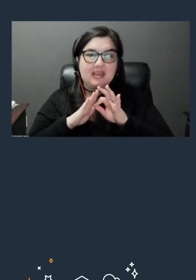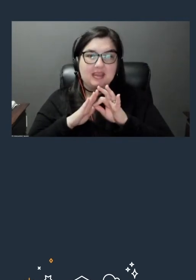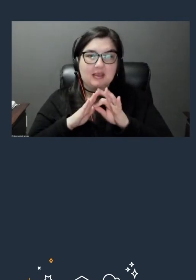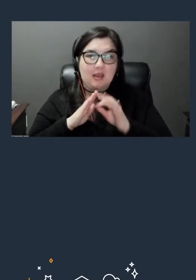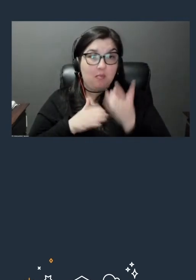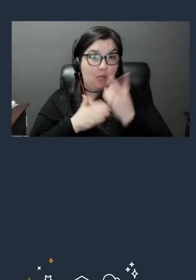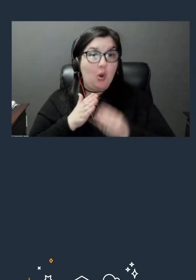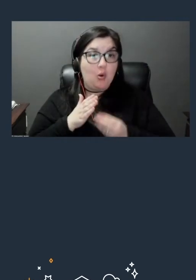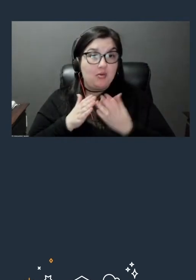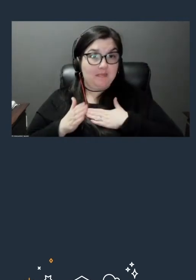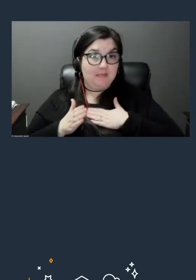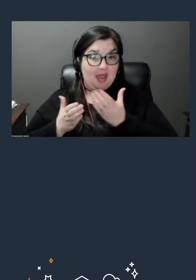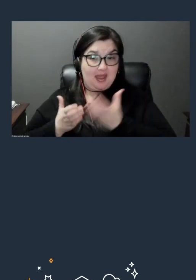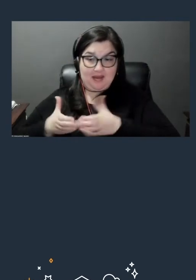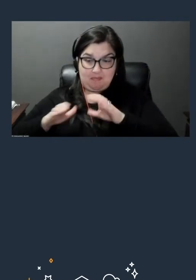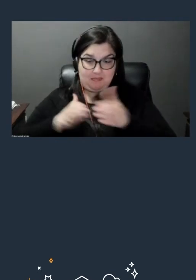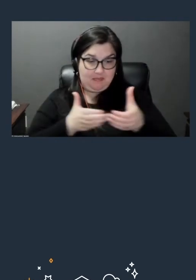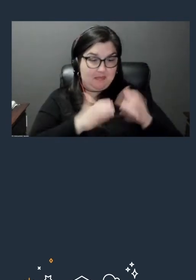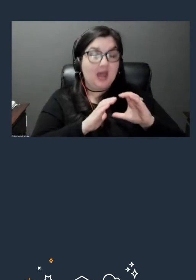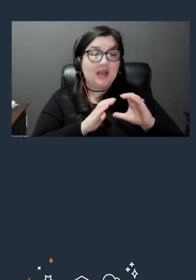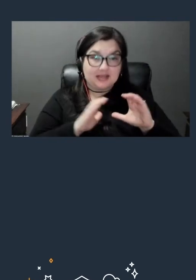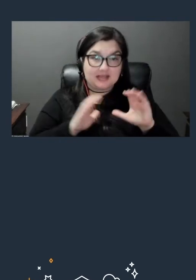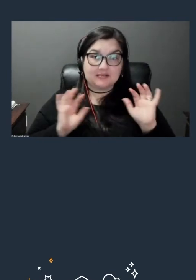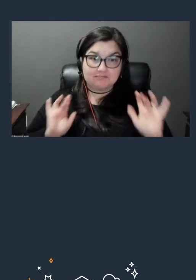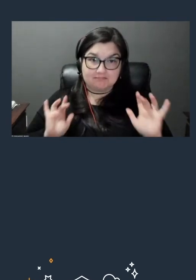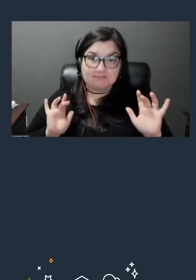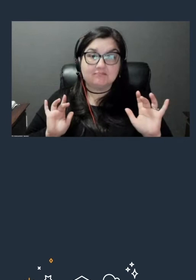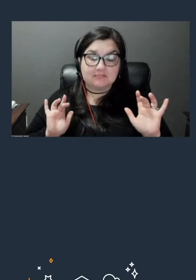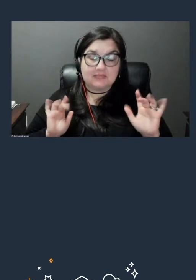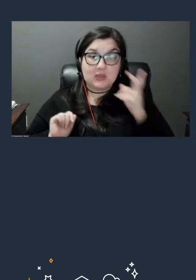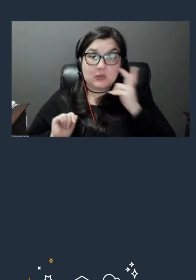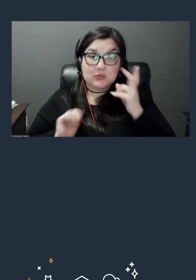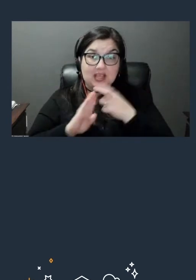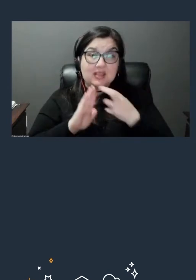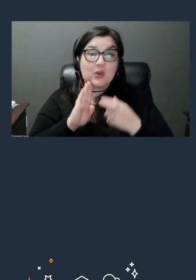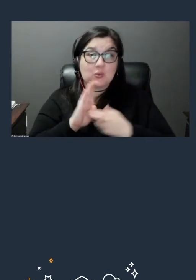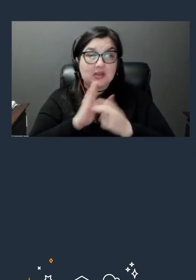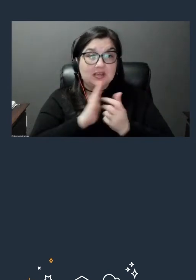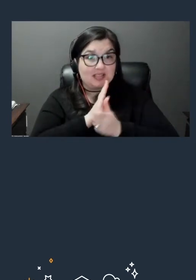As soon as I select my buckets, you will notice that the rules will be automatically created for both of them.